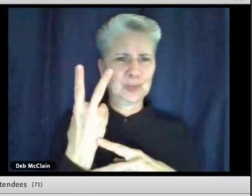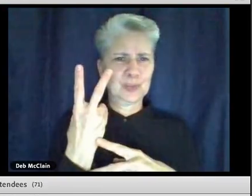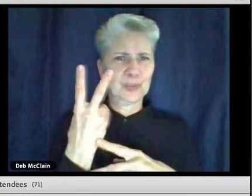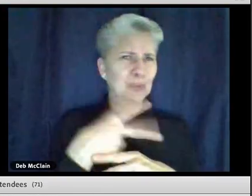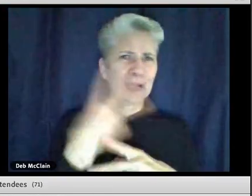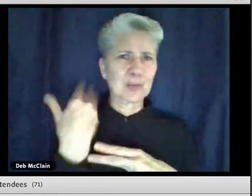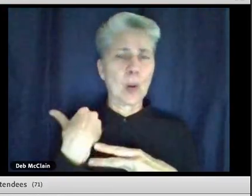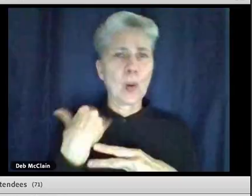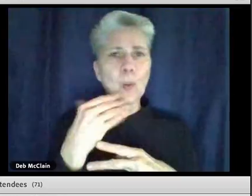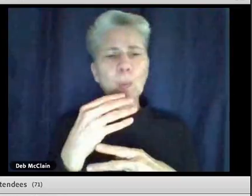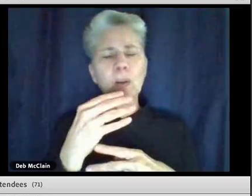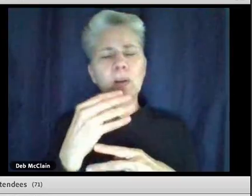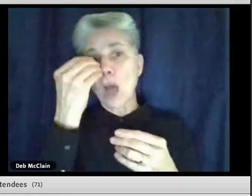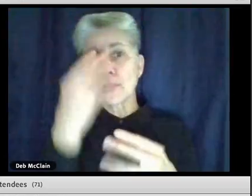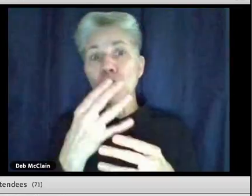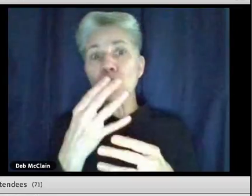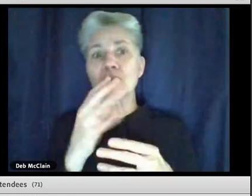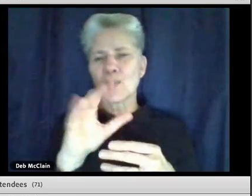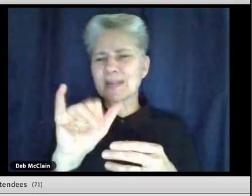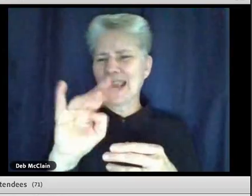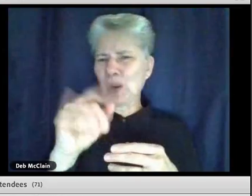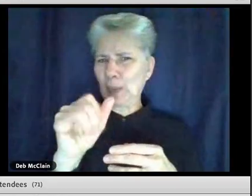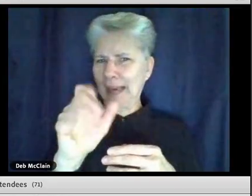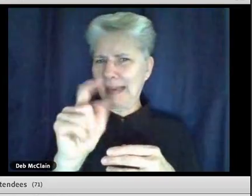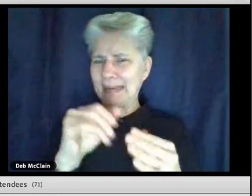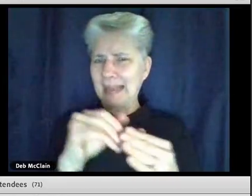You know, I think I just saw couple days ago on the news